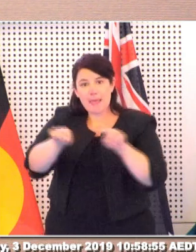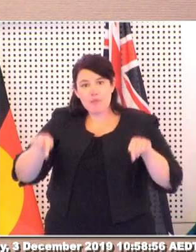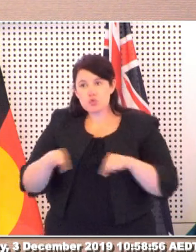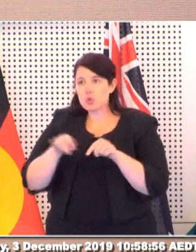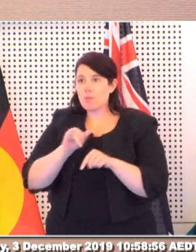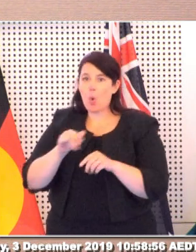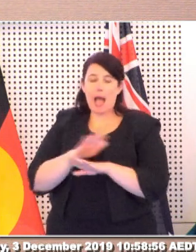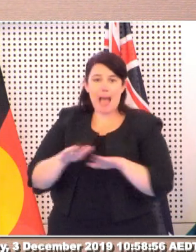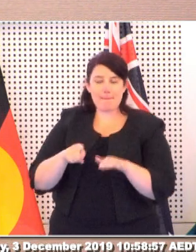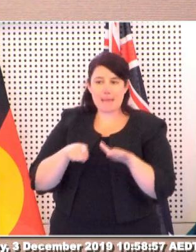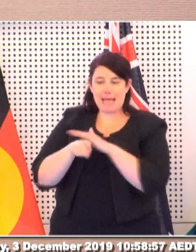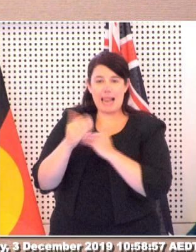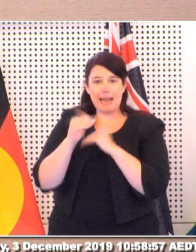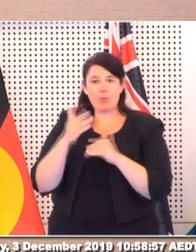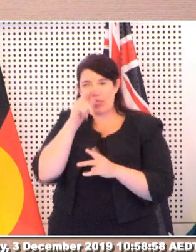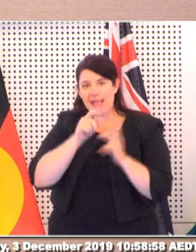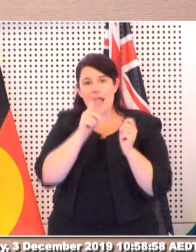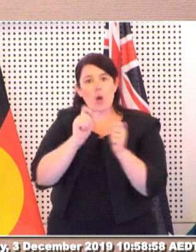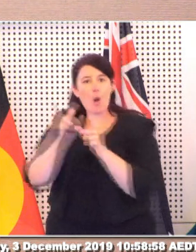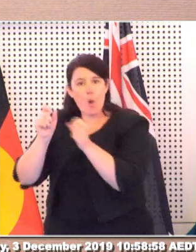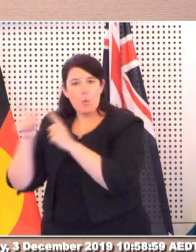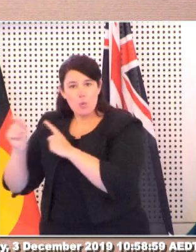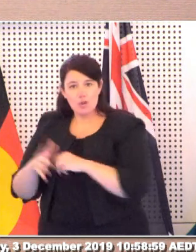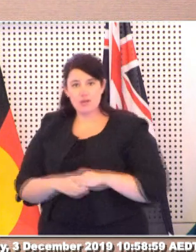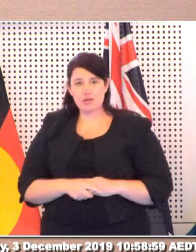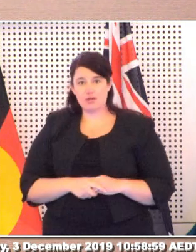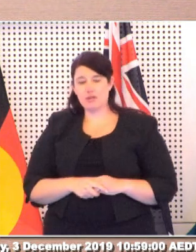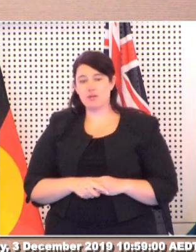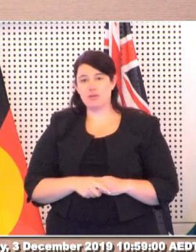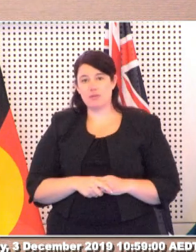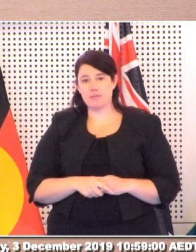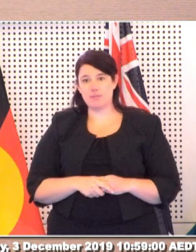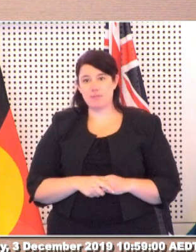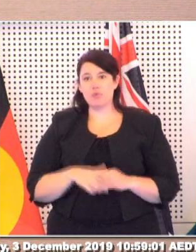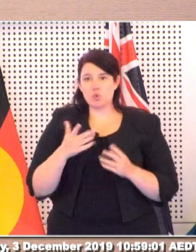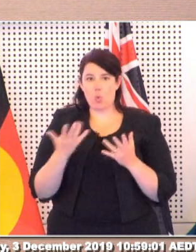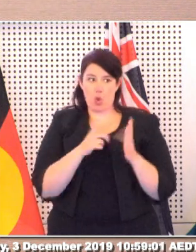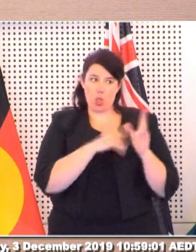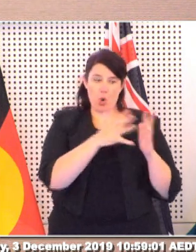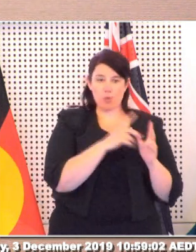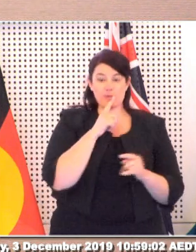understanding the pure technical has it breached a specific element of law as well. All right.